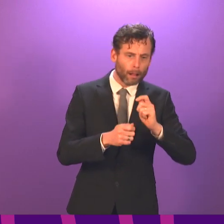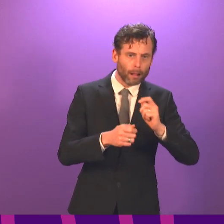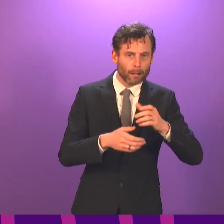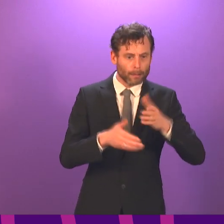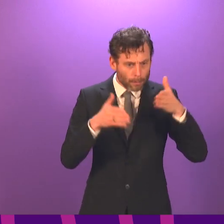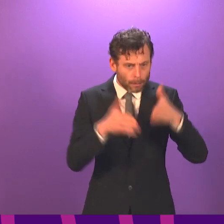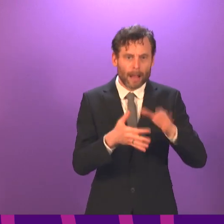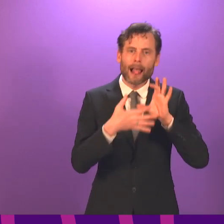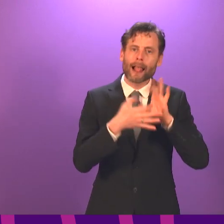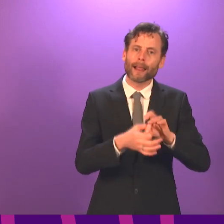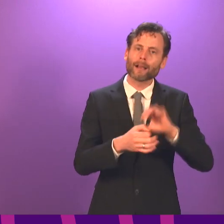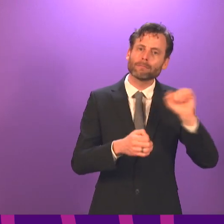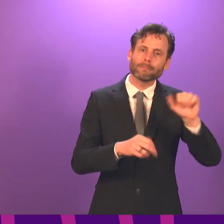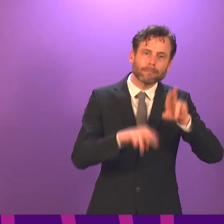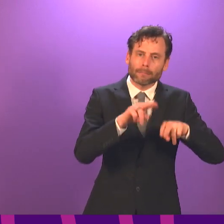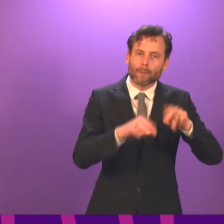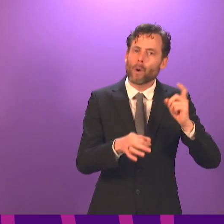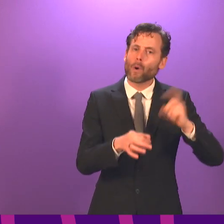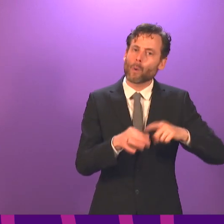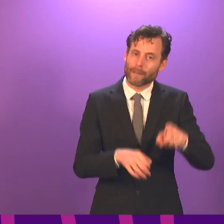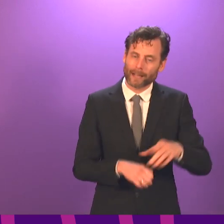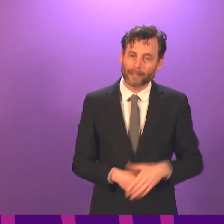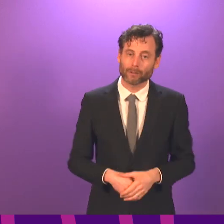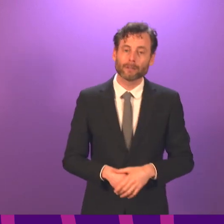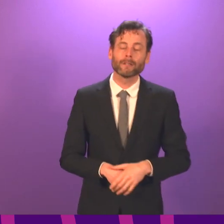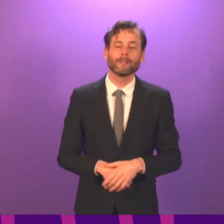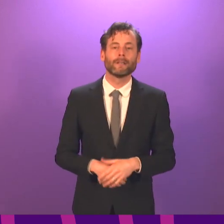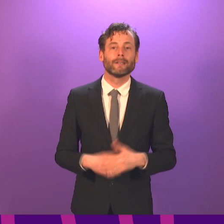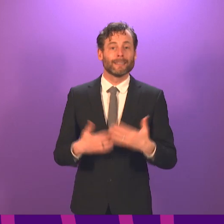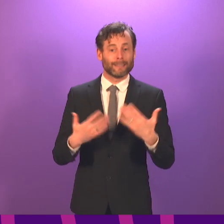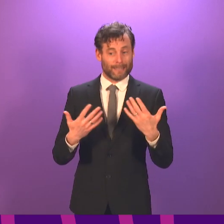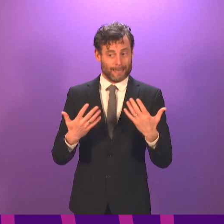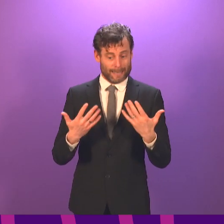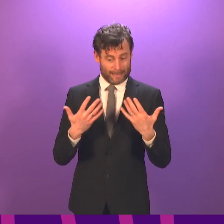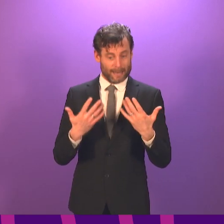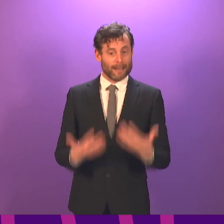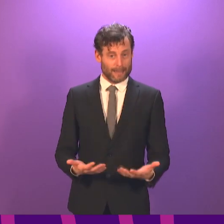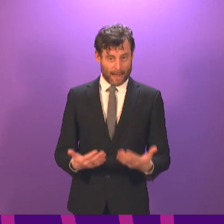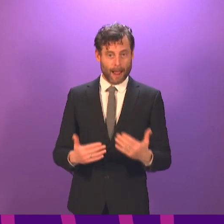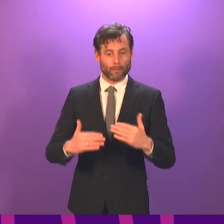and childcare and early education premises are also now open for children below school age.